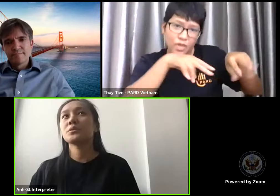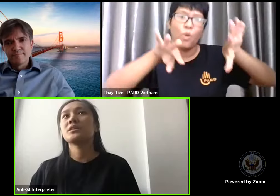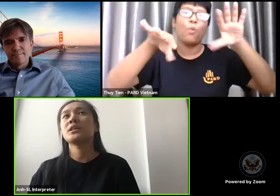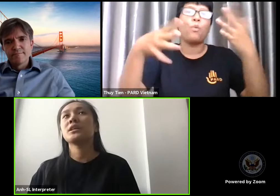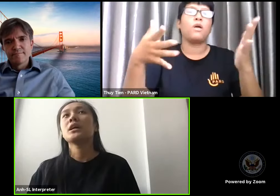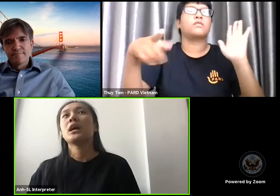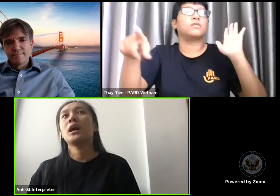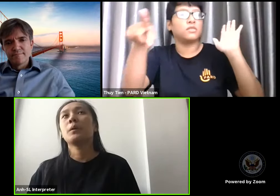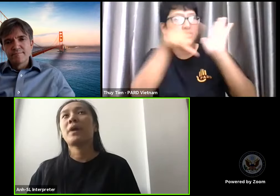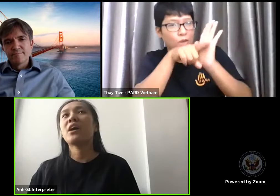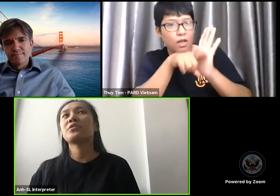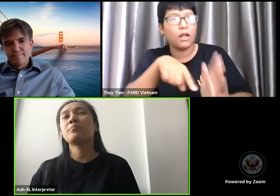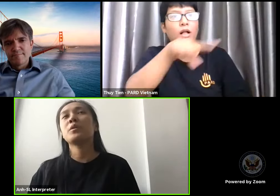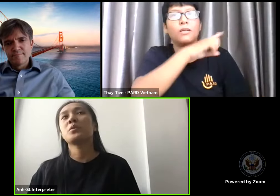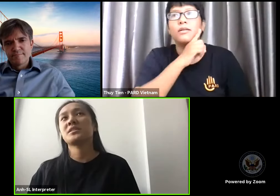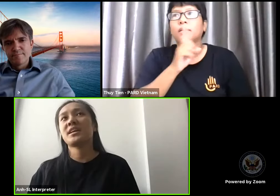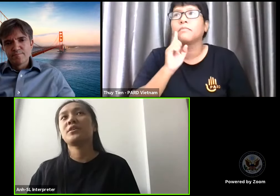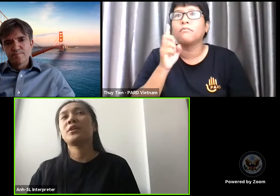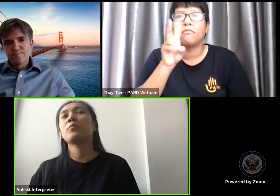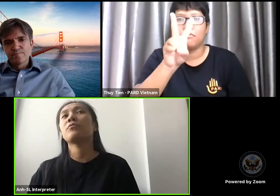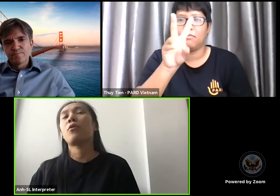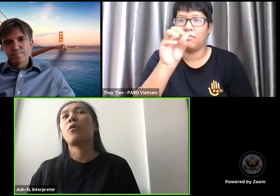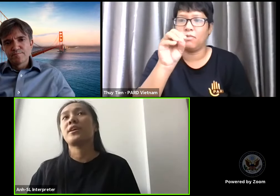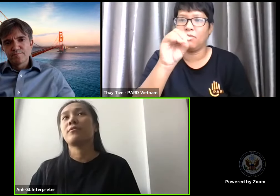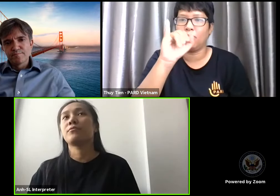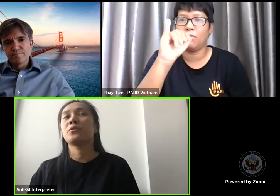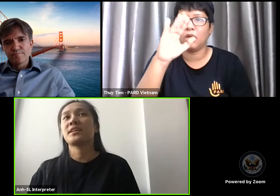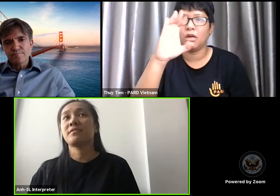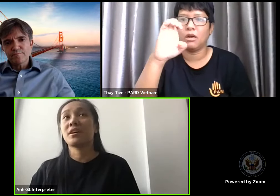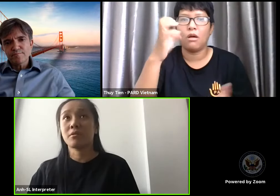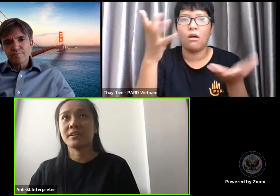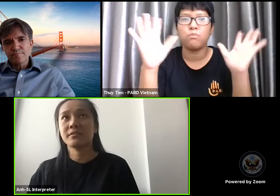to see how that people standing up for their voice and their rights.